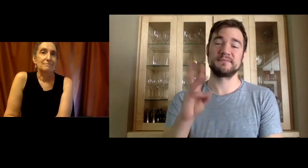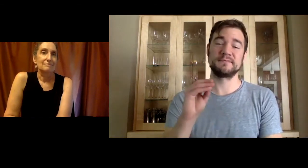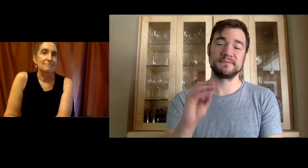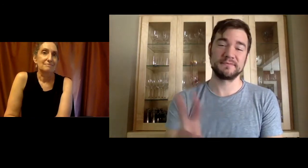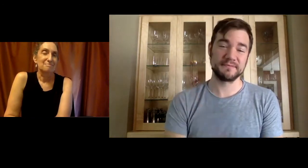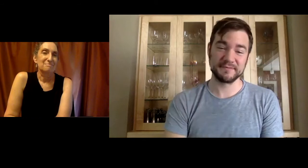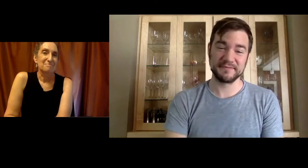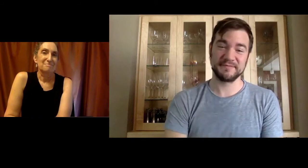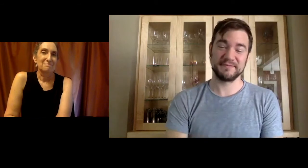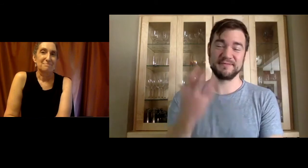[Voice-Over] Wow.